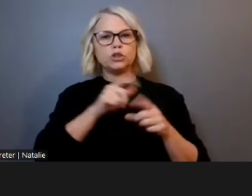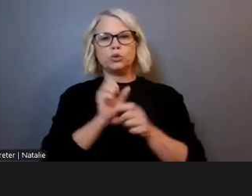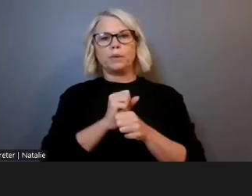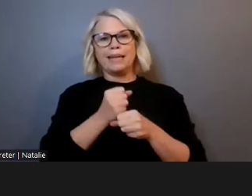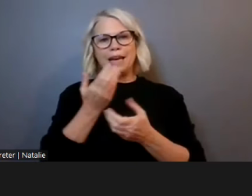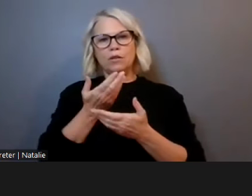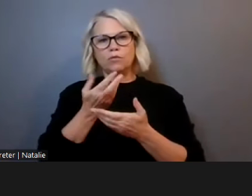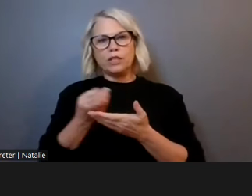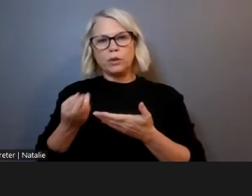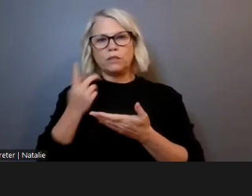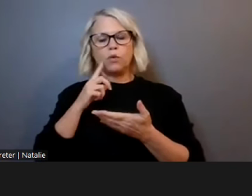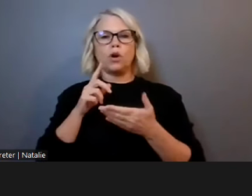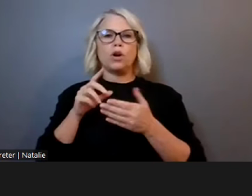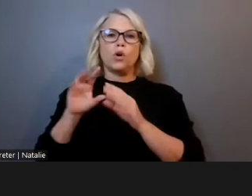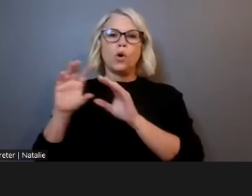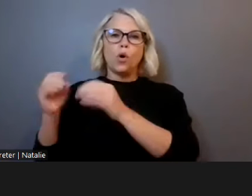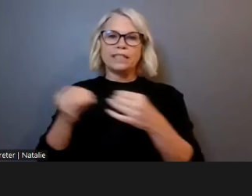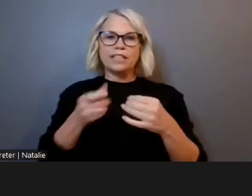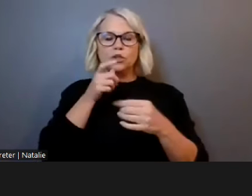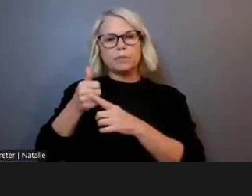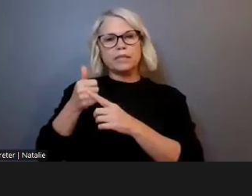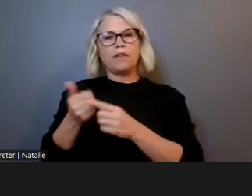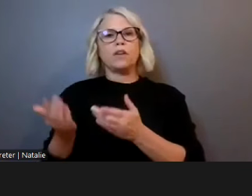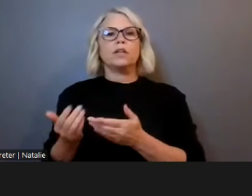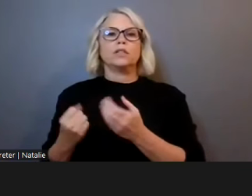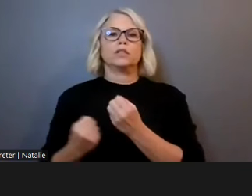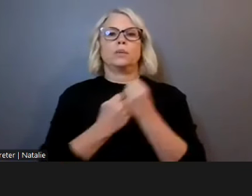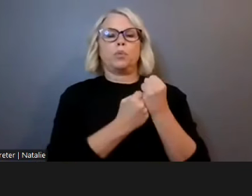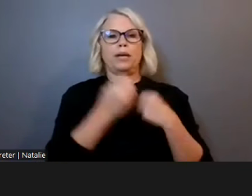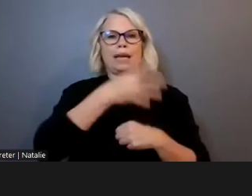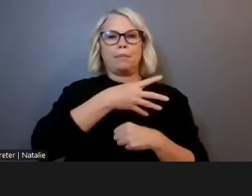for organizations that are supporting migrants from the Southwest border.